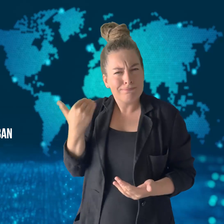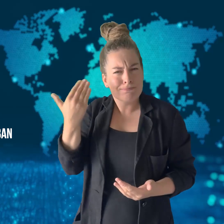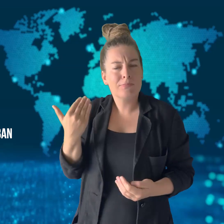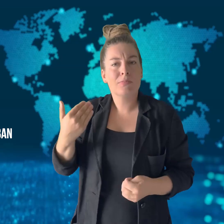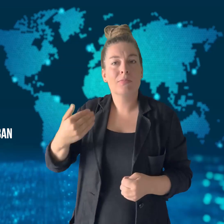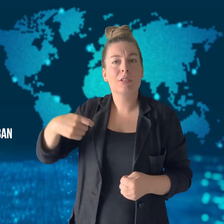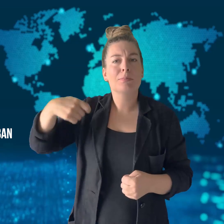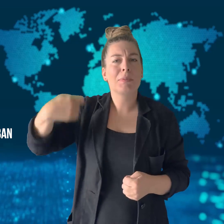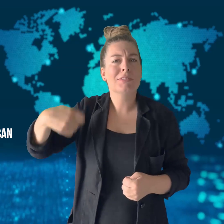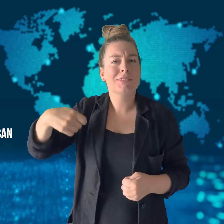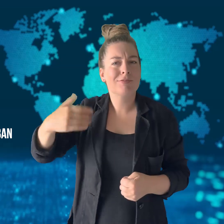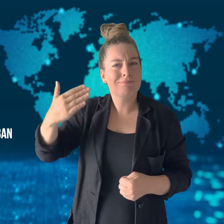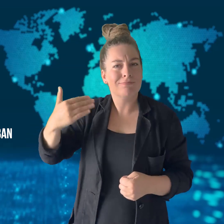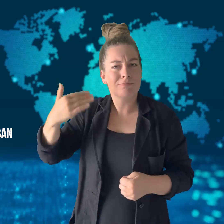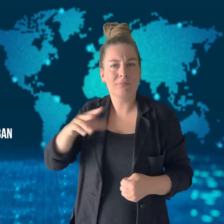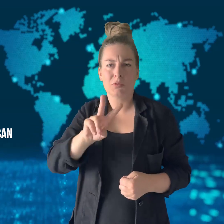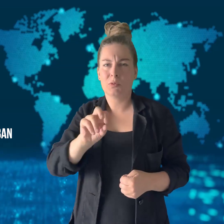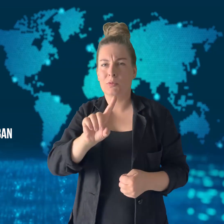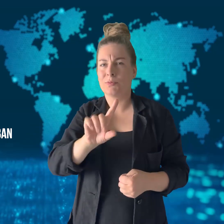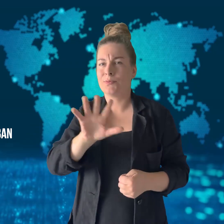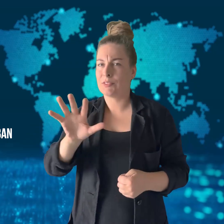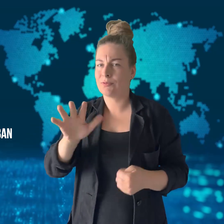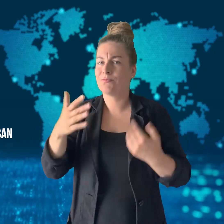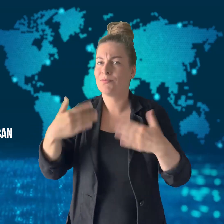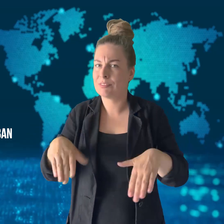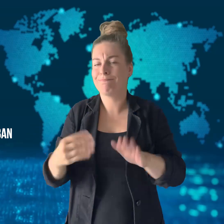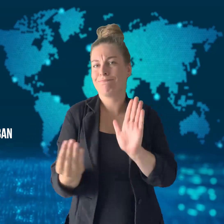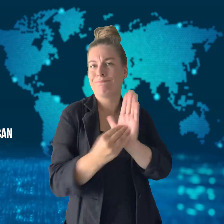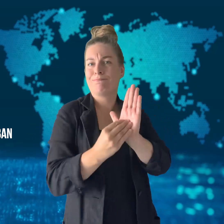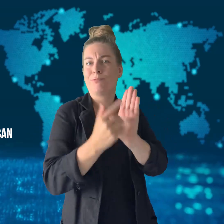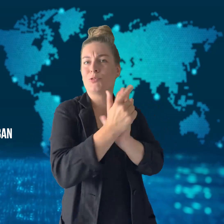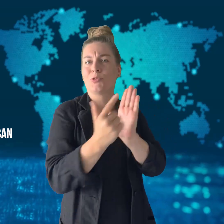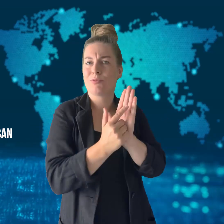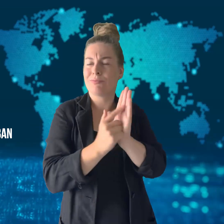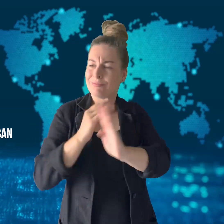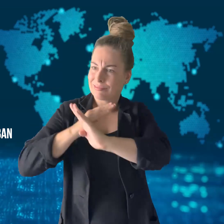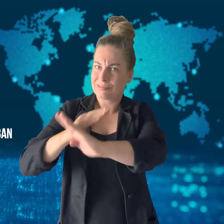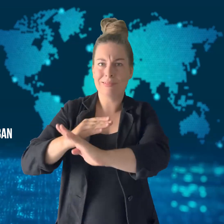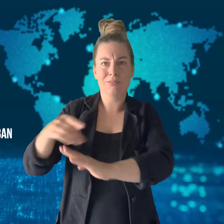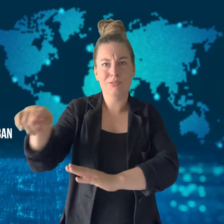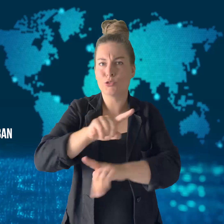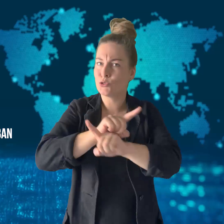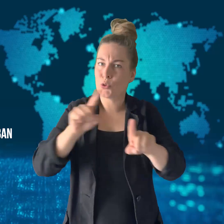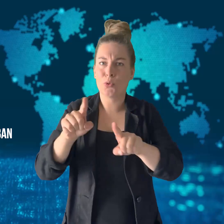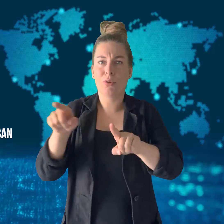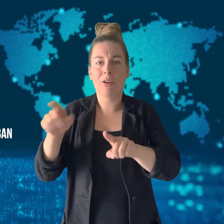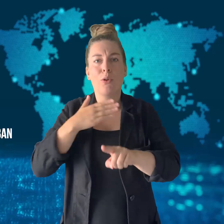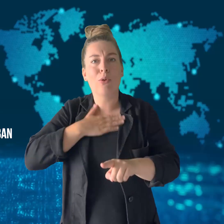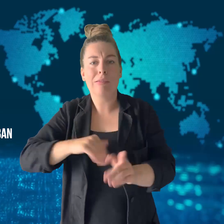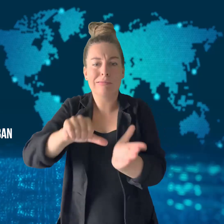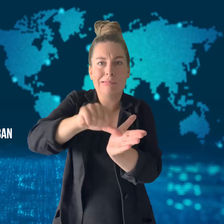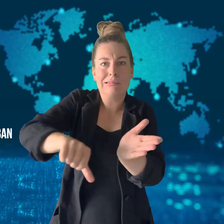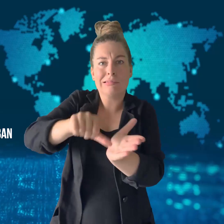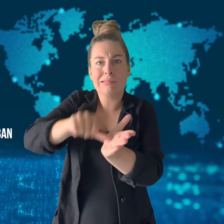President Jammeh authorized fines and prison sentences for